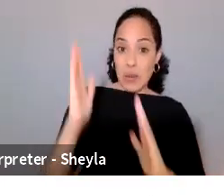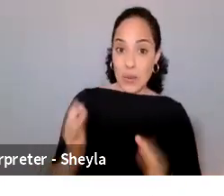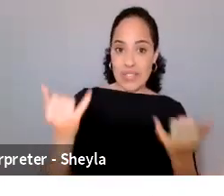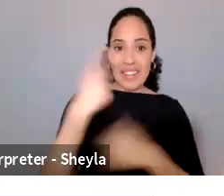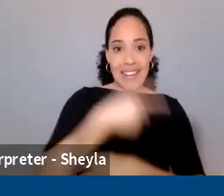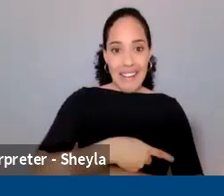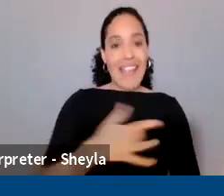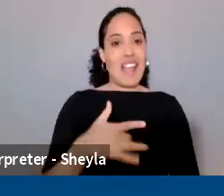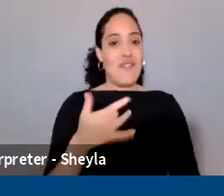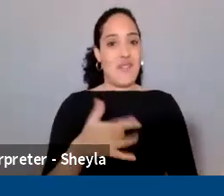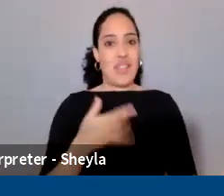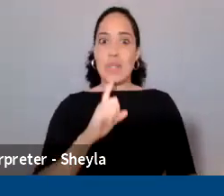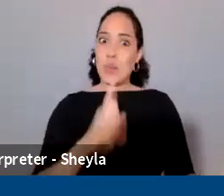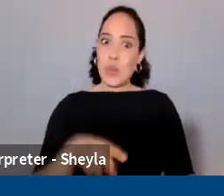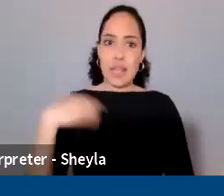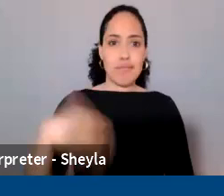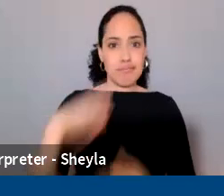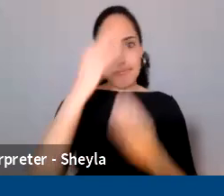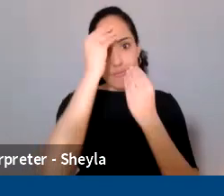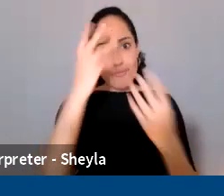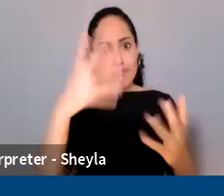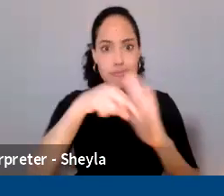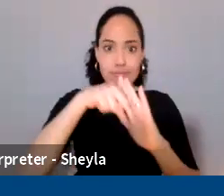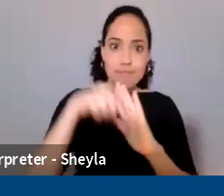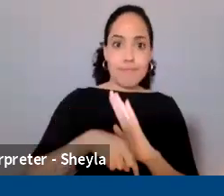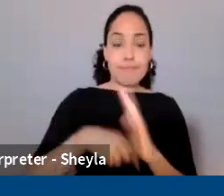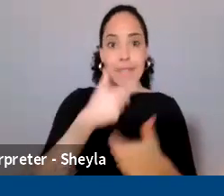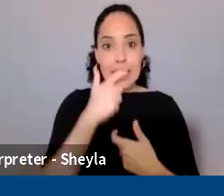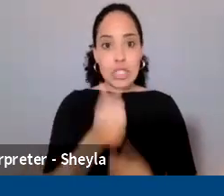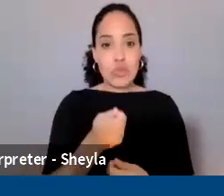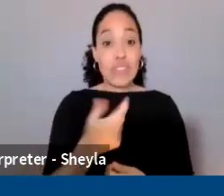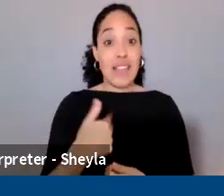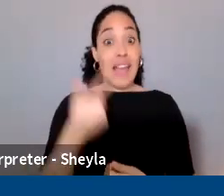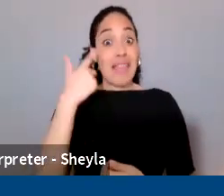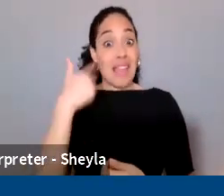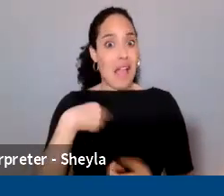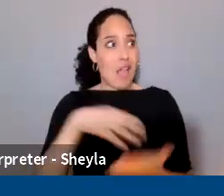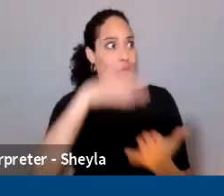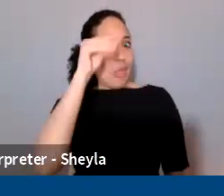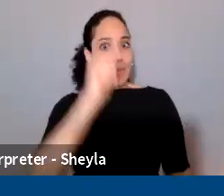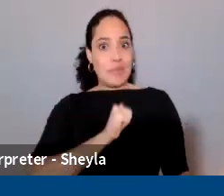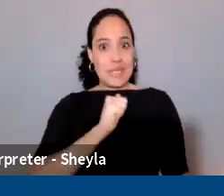was really informative and interesting and I think I learned some stuff today which was really great